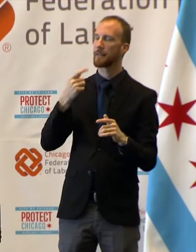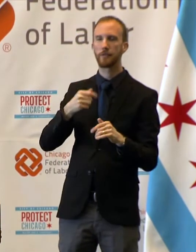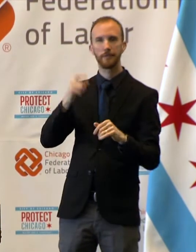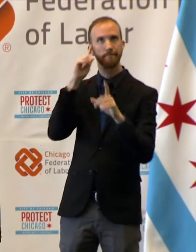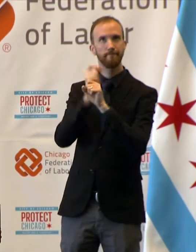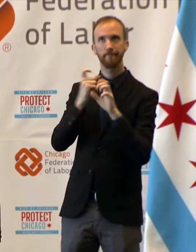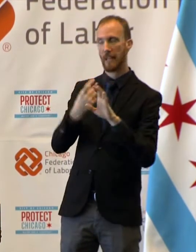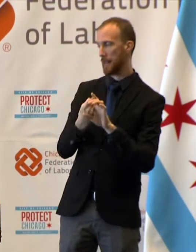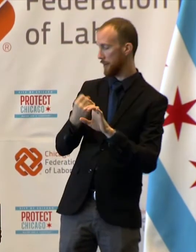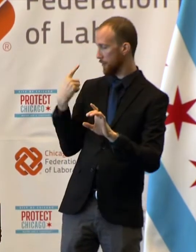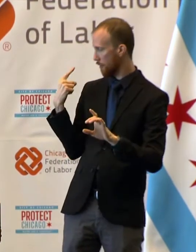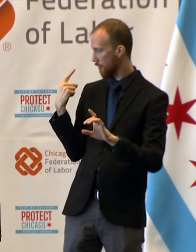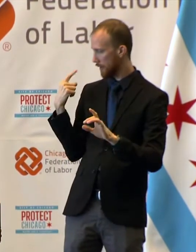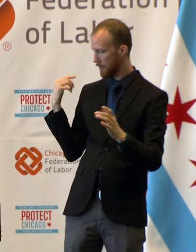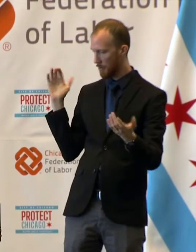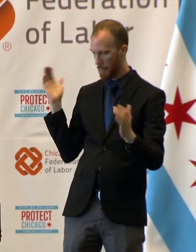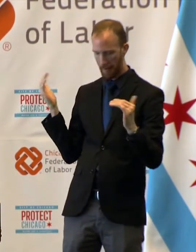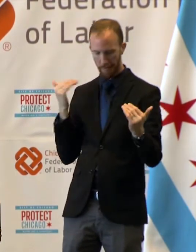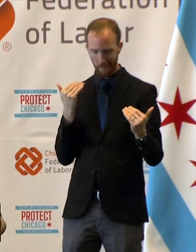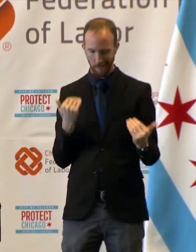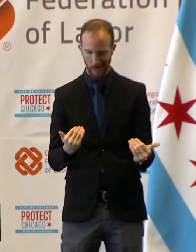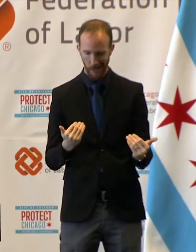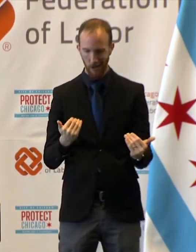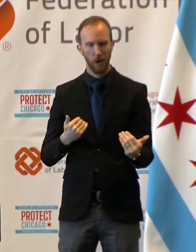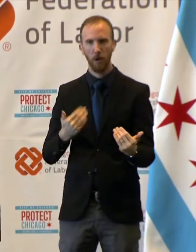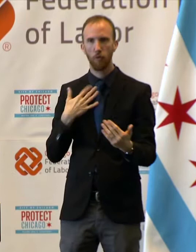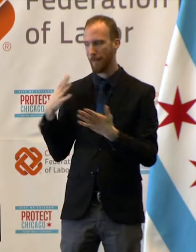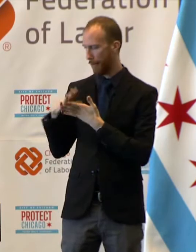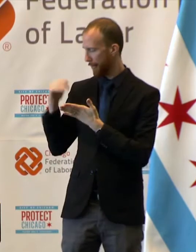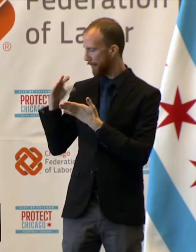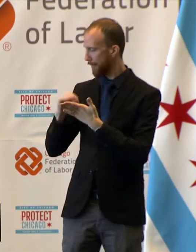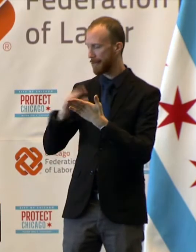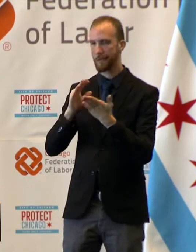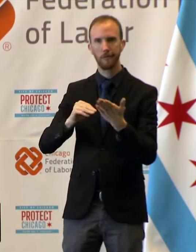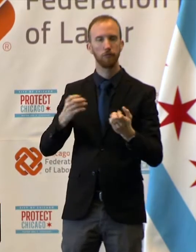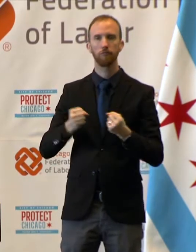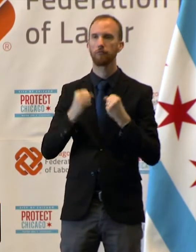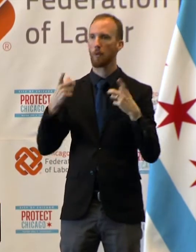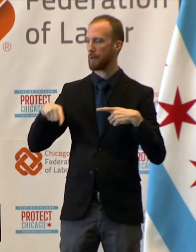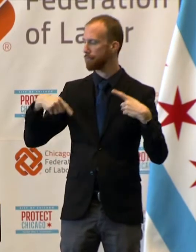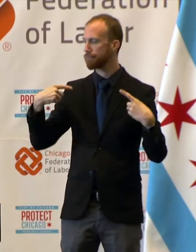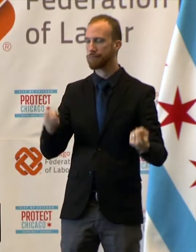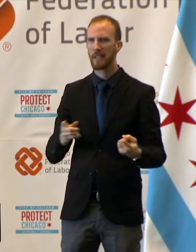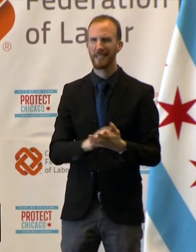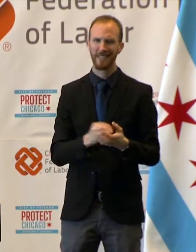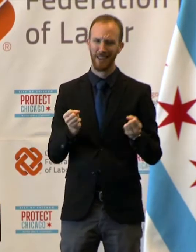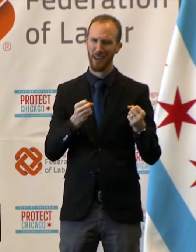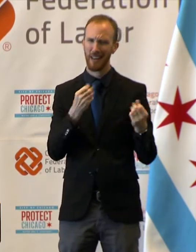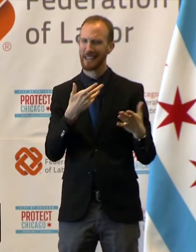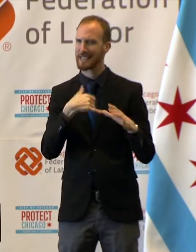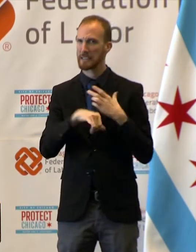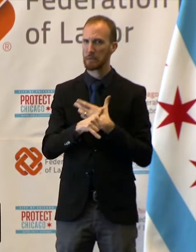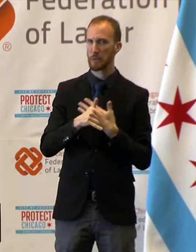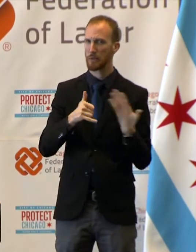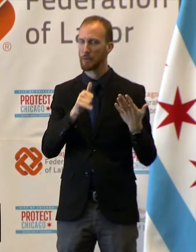YOU THINK ABOUT WHERE WE WERE A YEAR AGO AND NOW, WE'VE LEARNED A INTRODUCE AMOUNT ABOUT